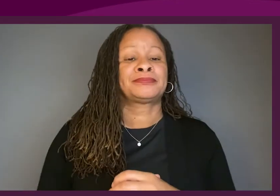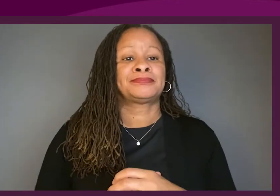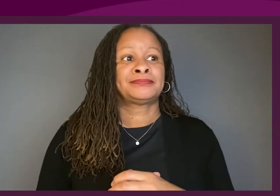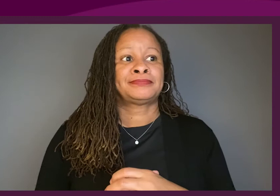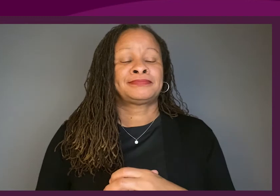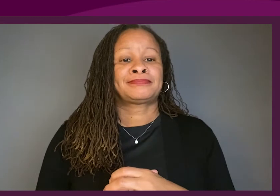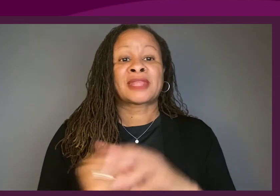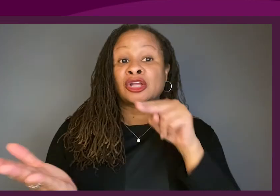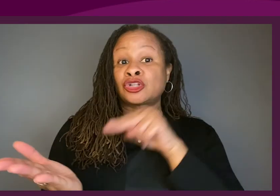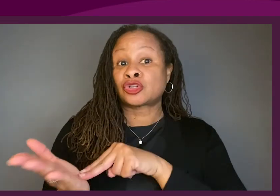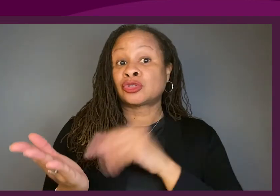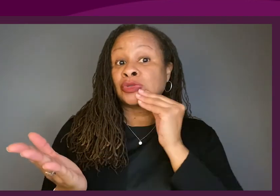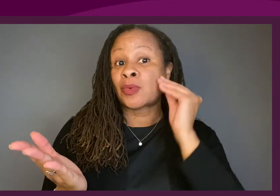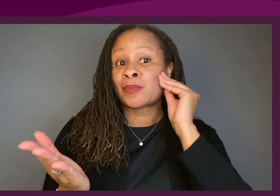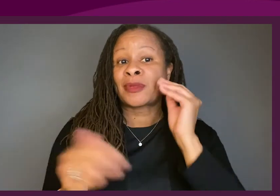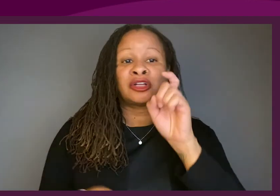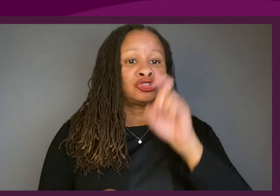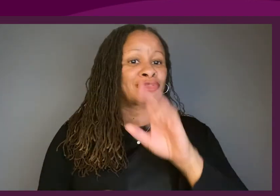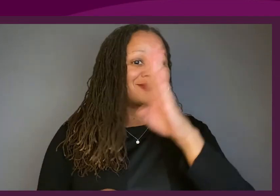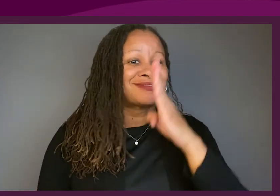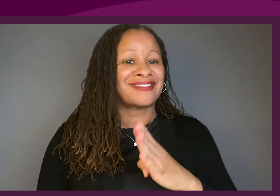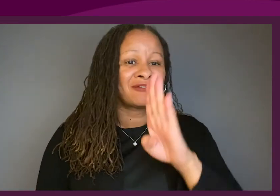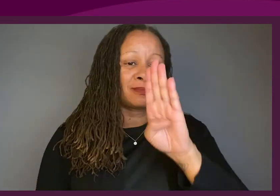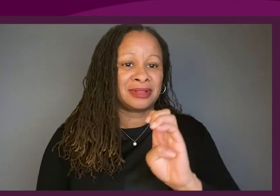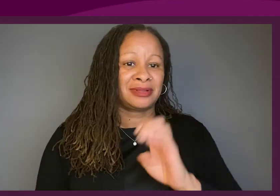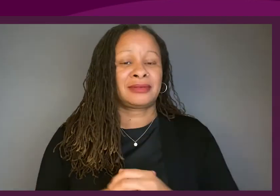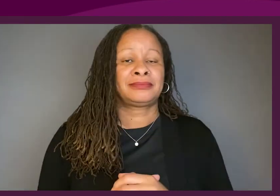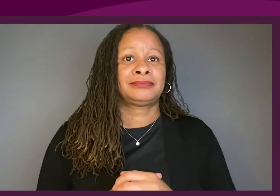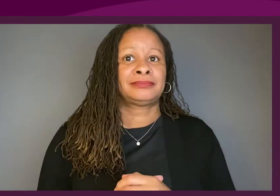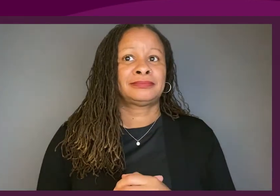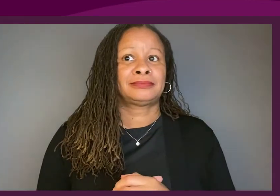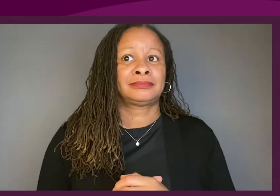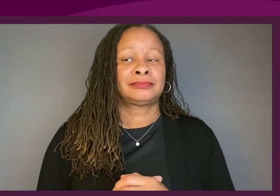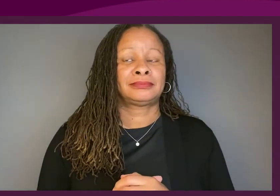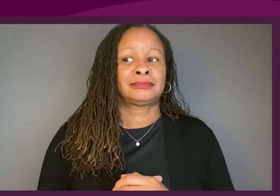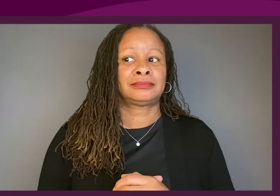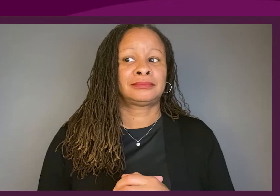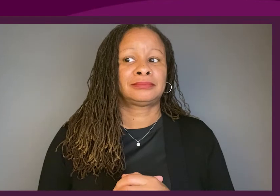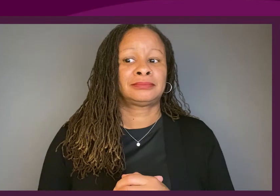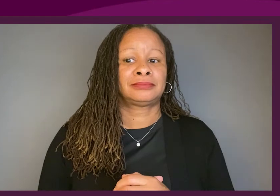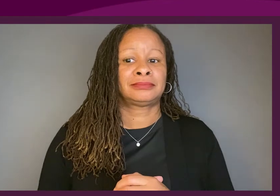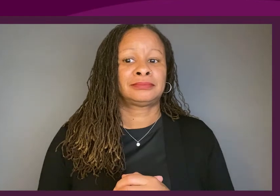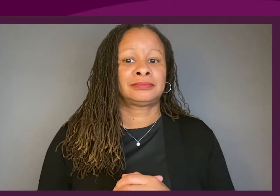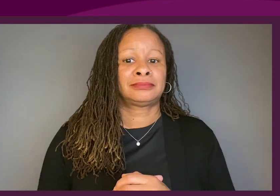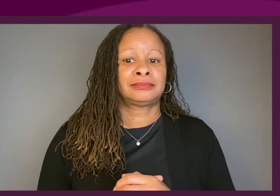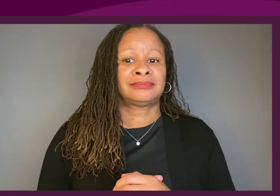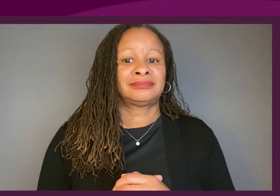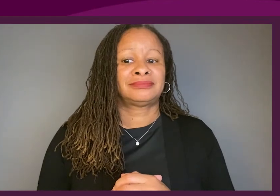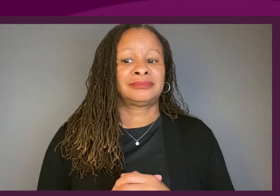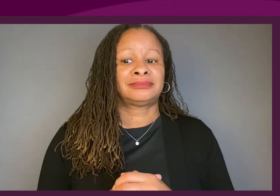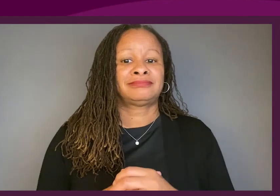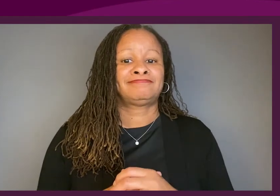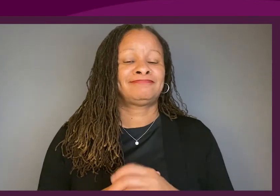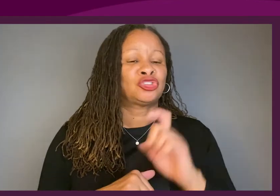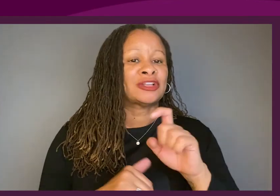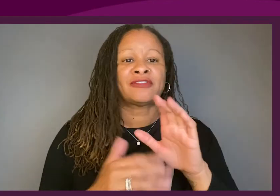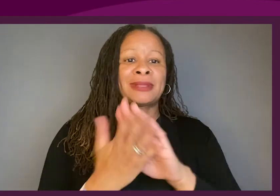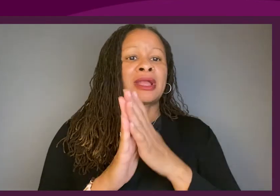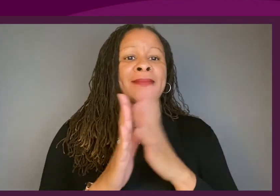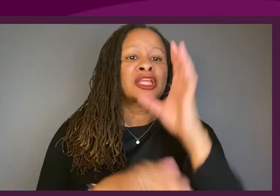In fact, the Department of Justice back in 2007 in their ADA toolkit talked about the